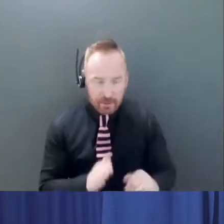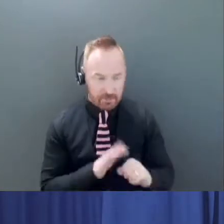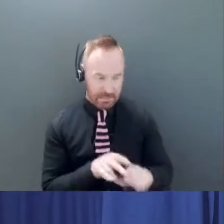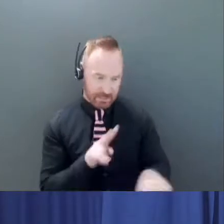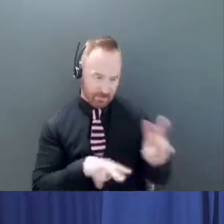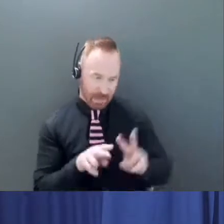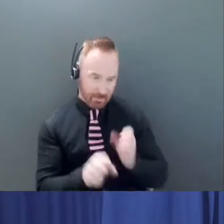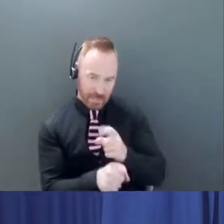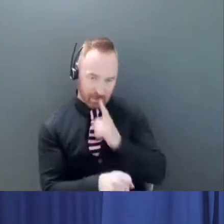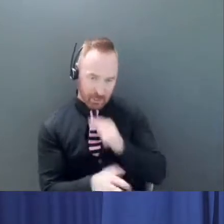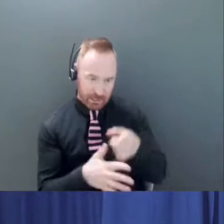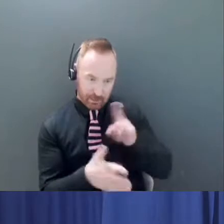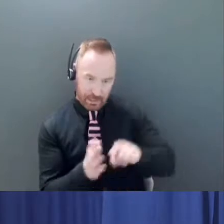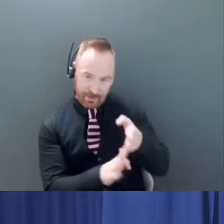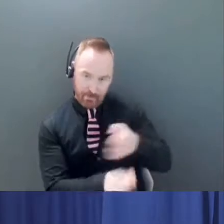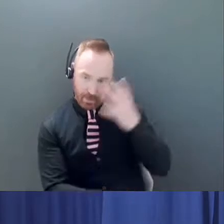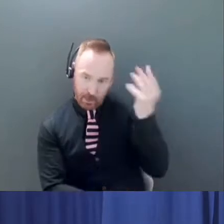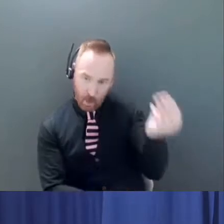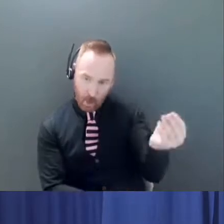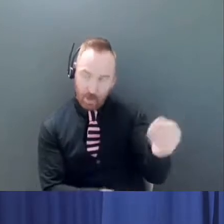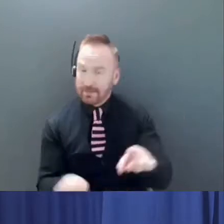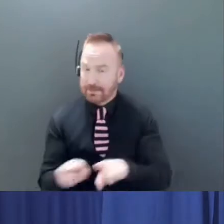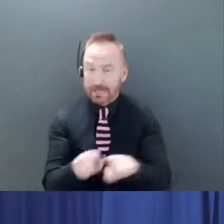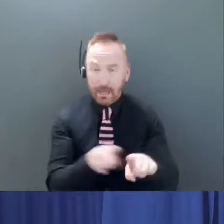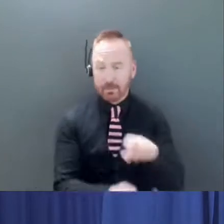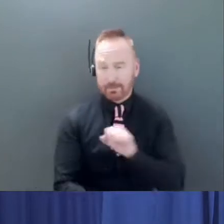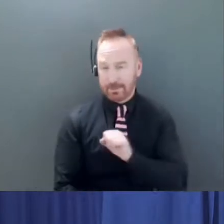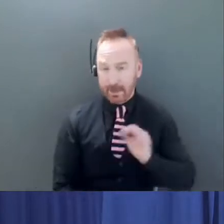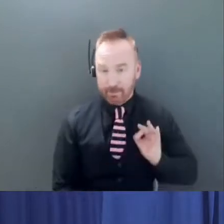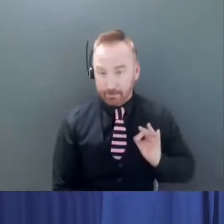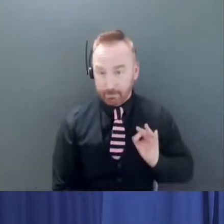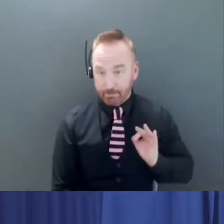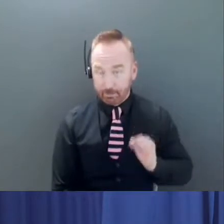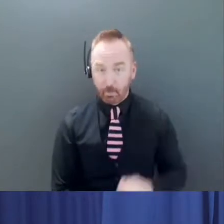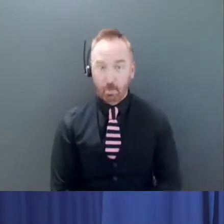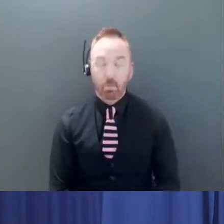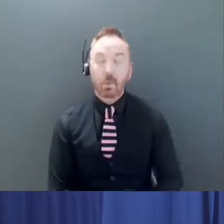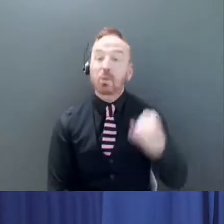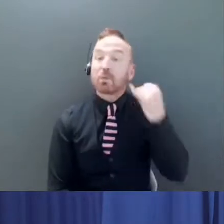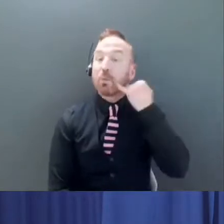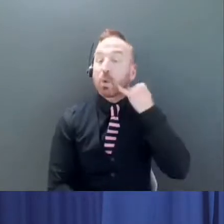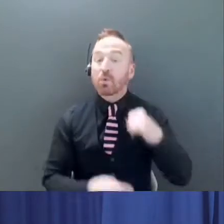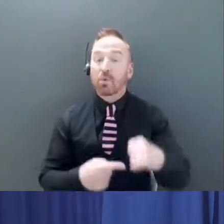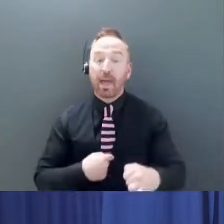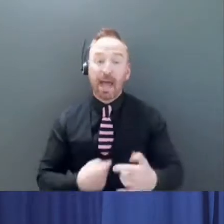And even if symptoms are mild perhaps passed off for the flu, a cold, allergies, it is